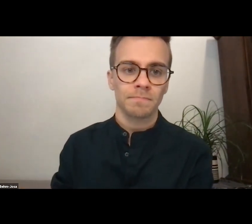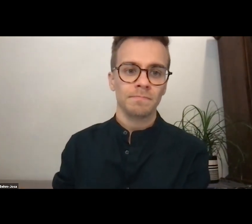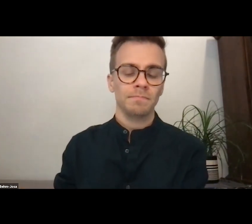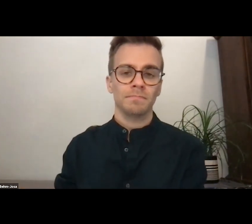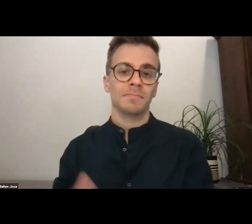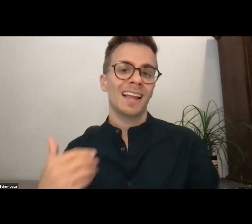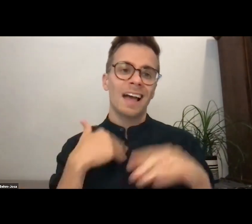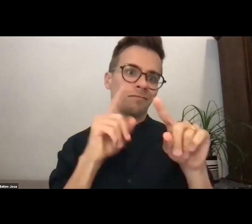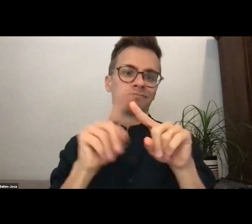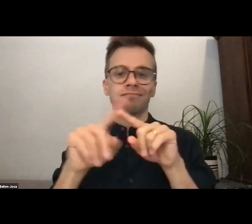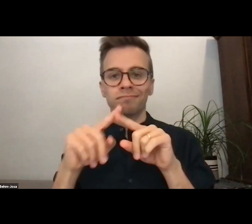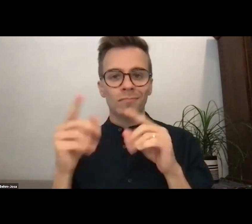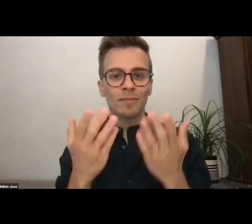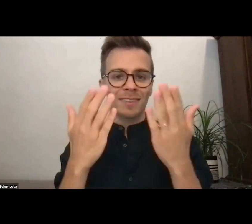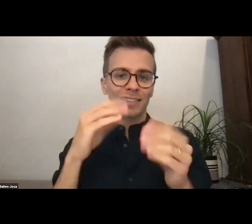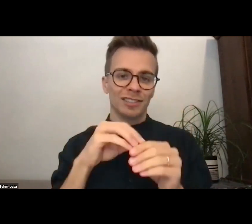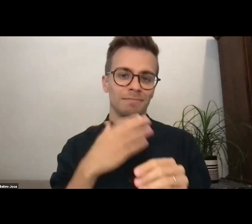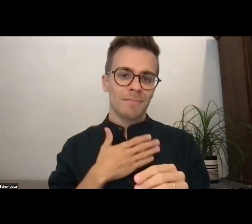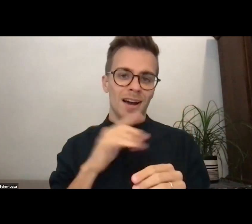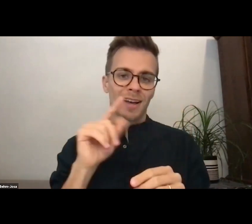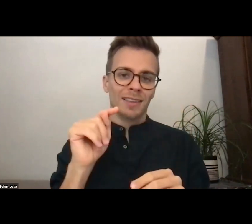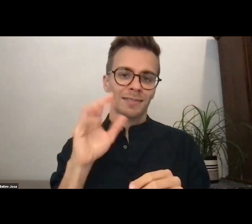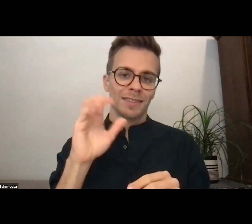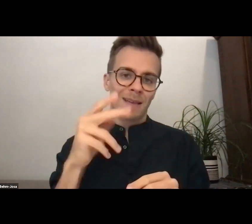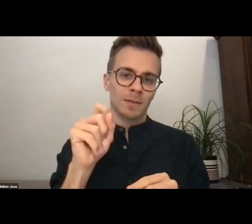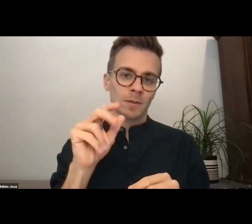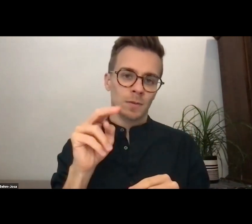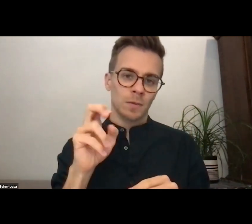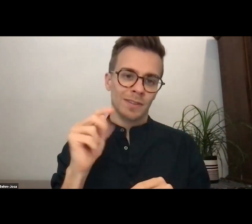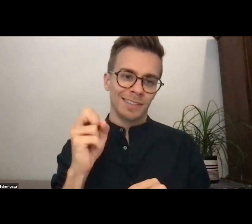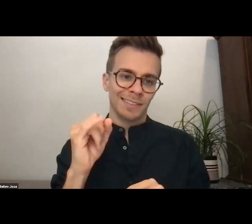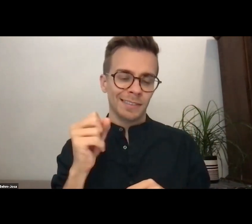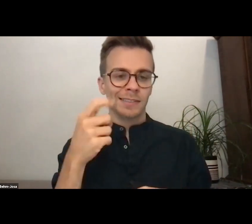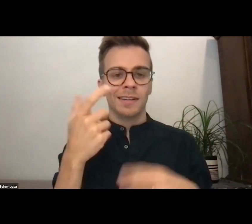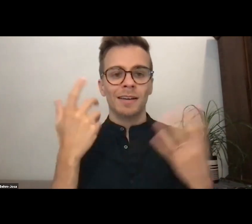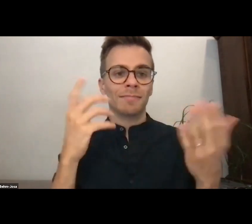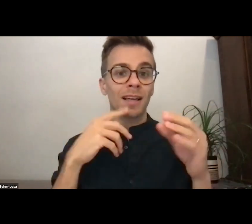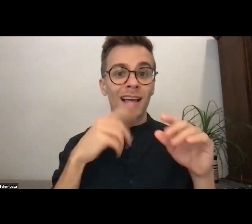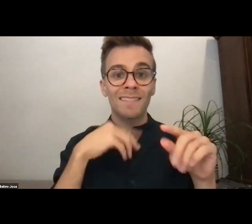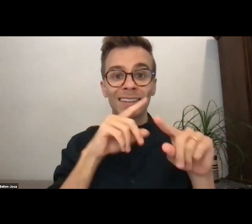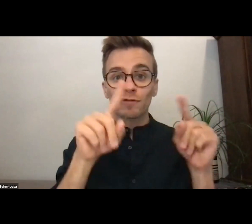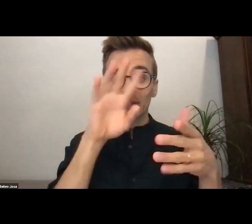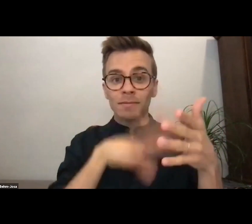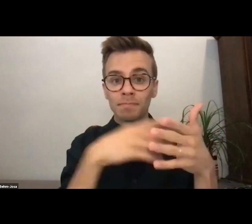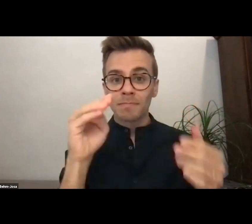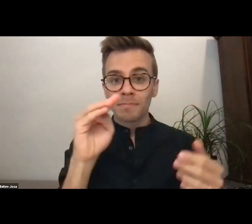So, there's lots of different recommendations in my Capstone Thesis.